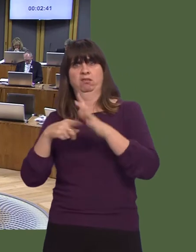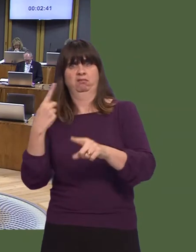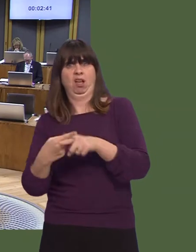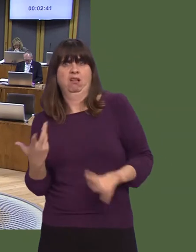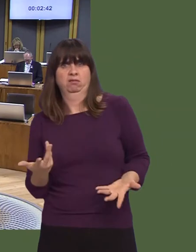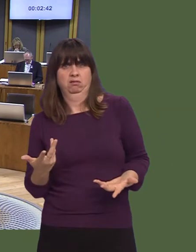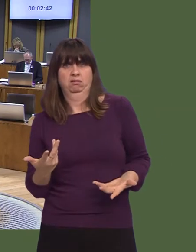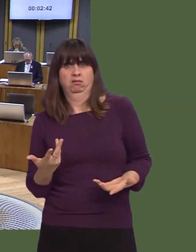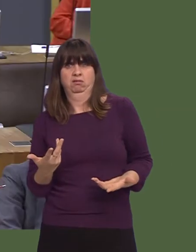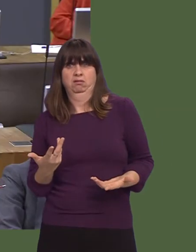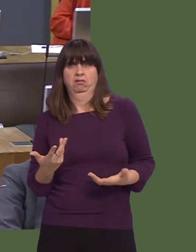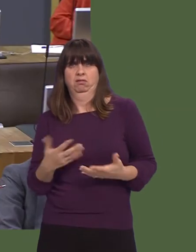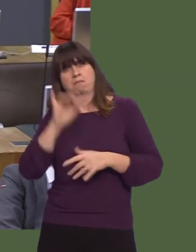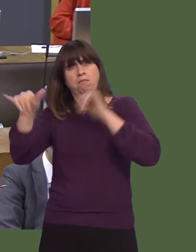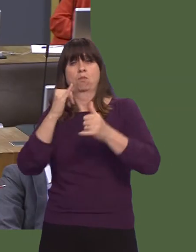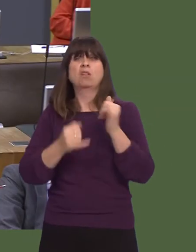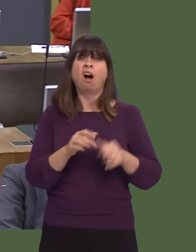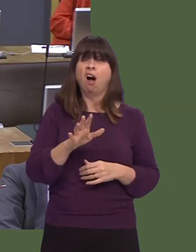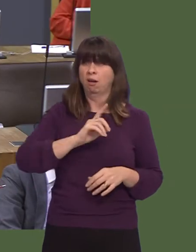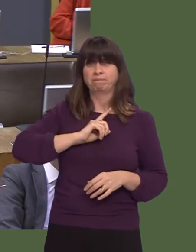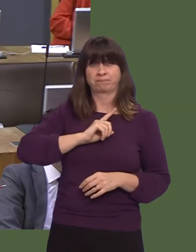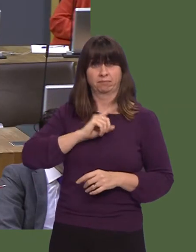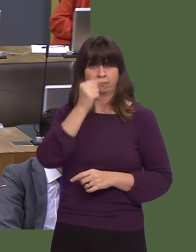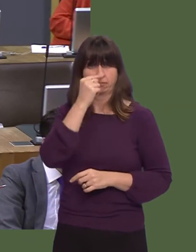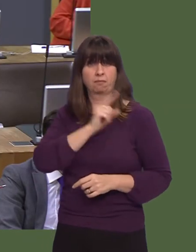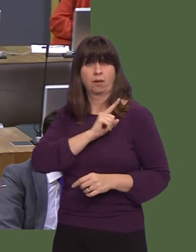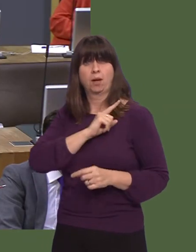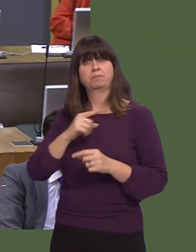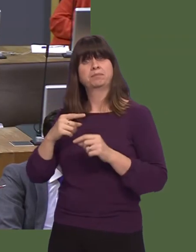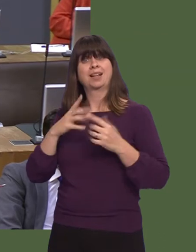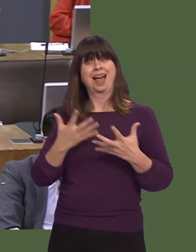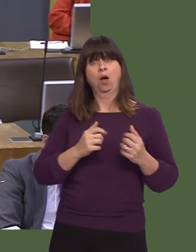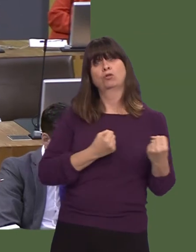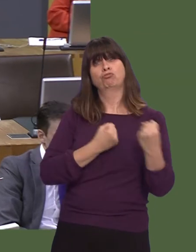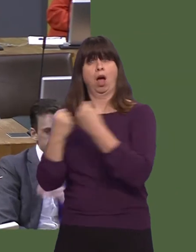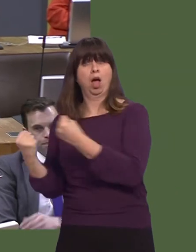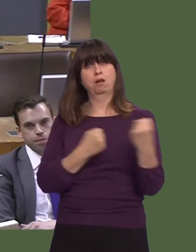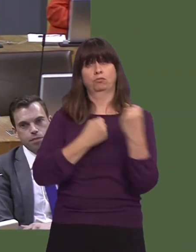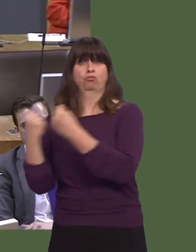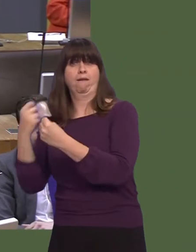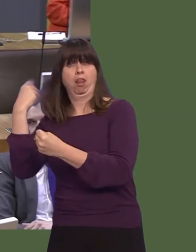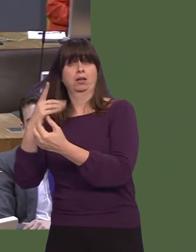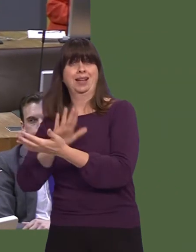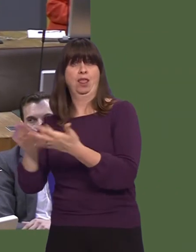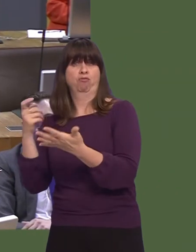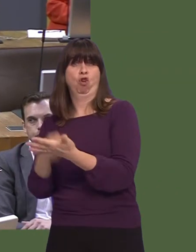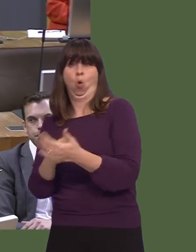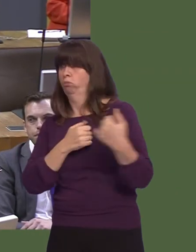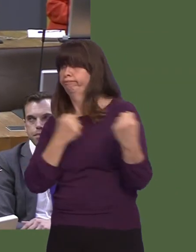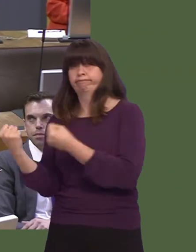are many, many people, not just from south Wales but from the south-west of England, who are presently travelling to Heathrow to fly on long-haul flights. If they travel a